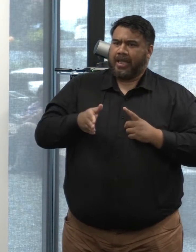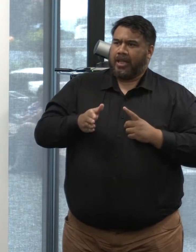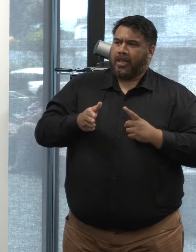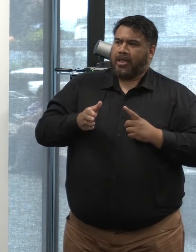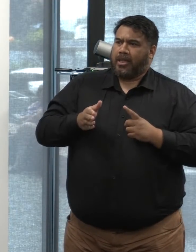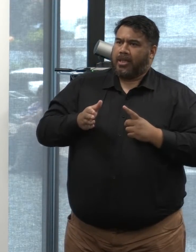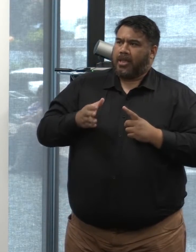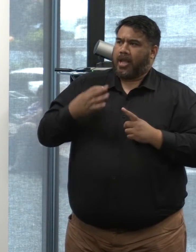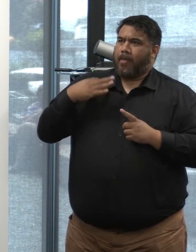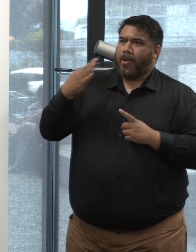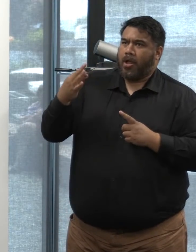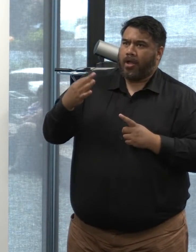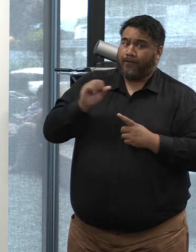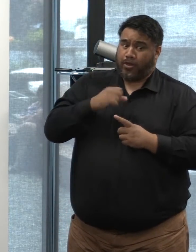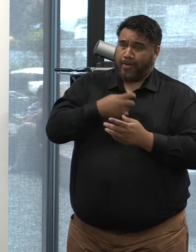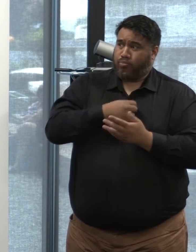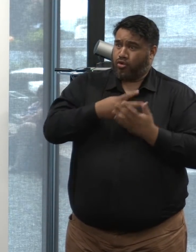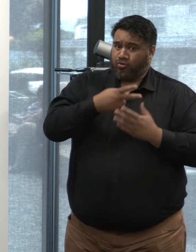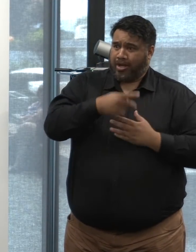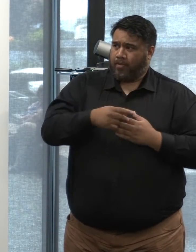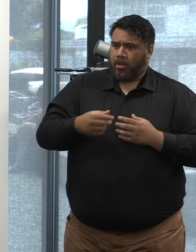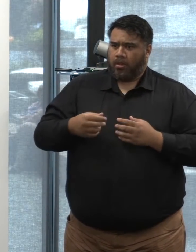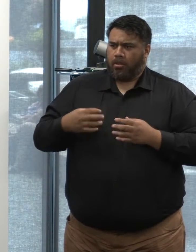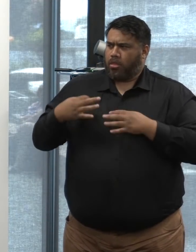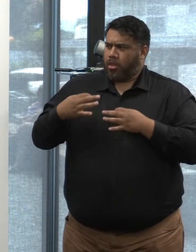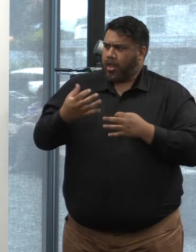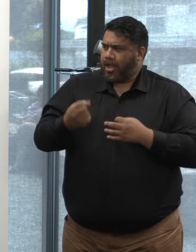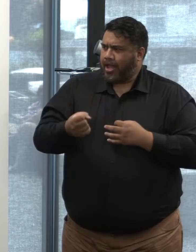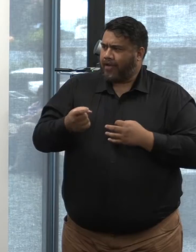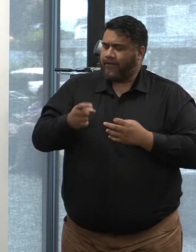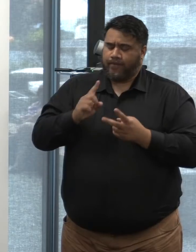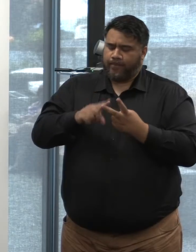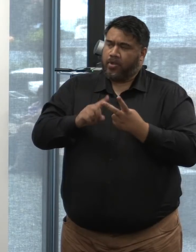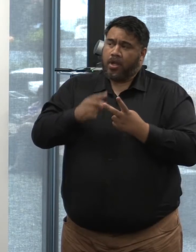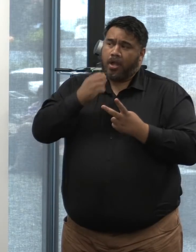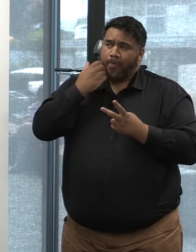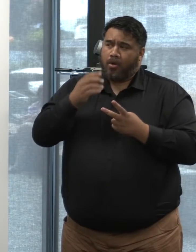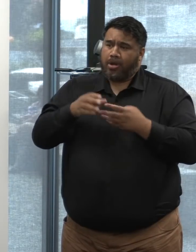solutions, why are 3 months